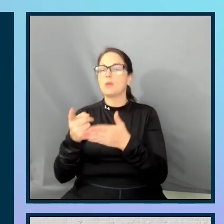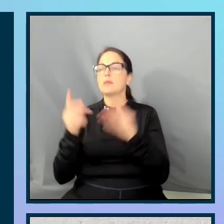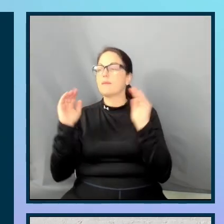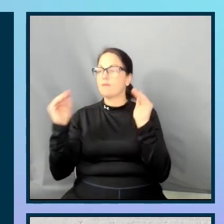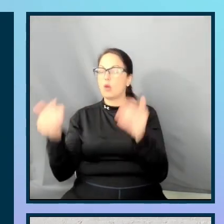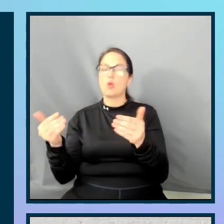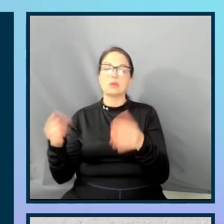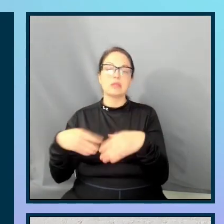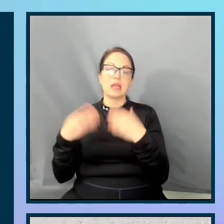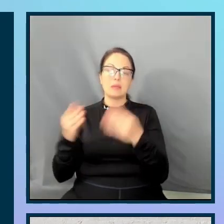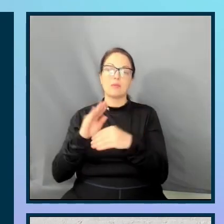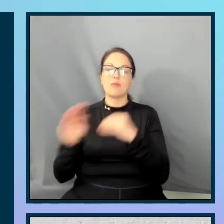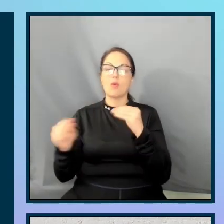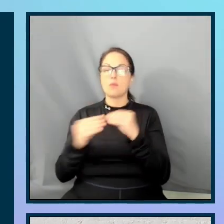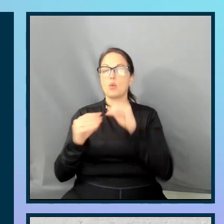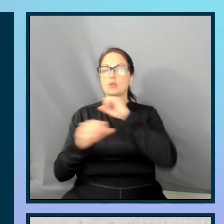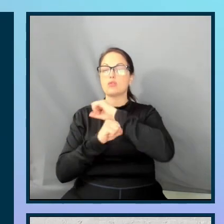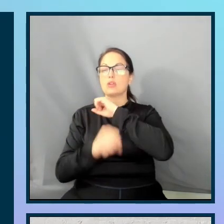and provide more structure for the class.